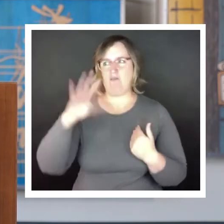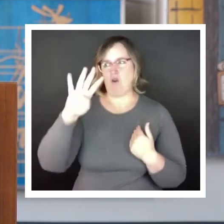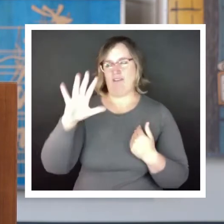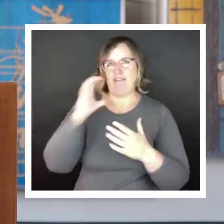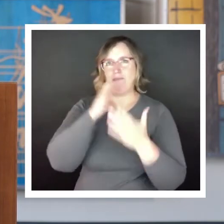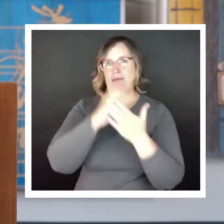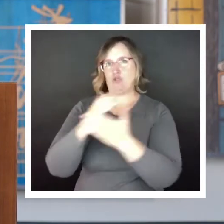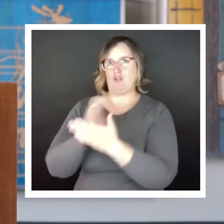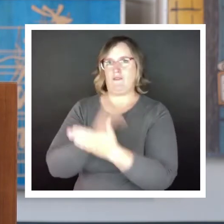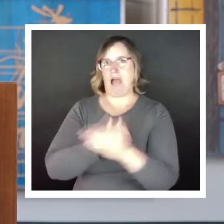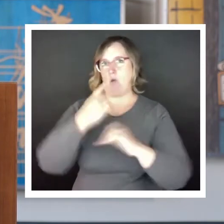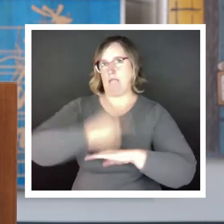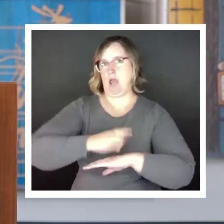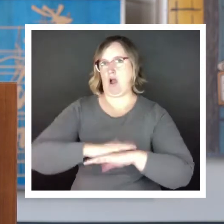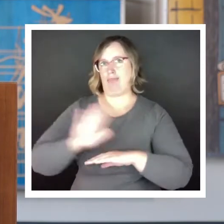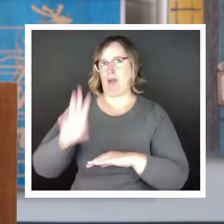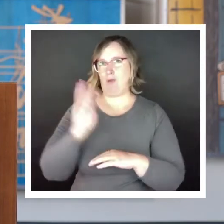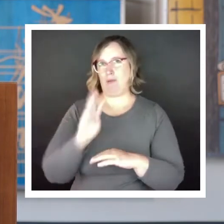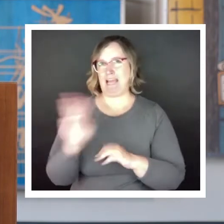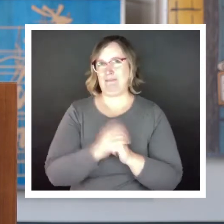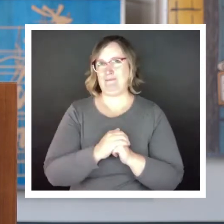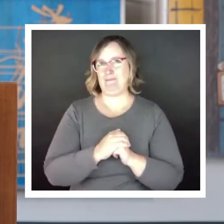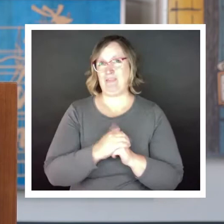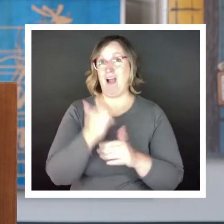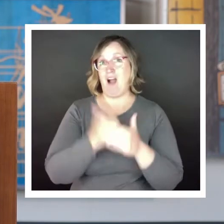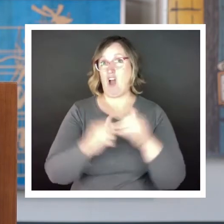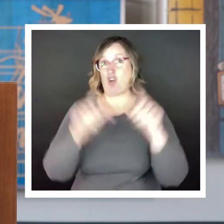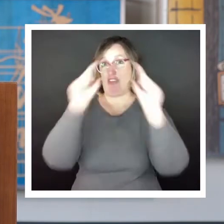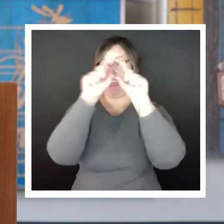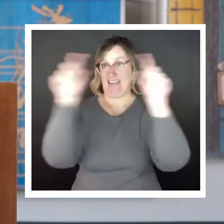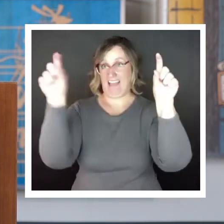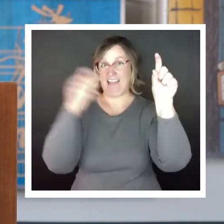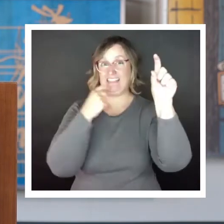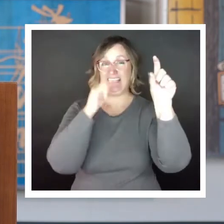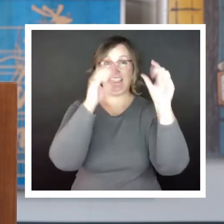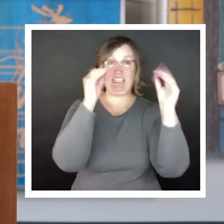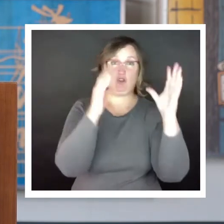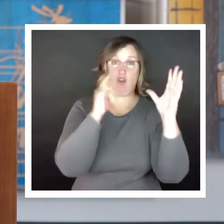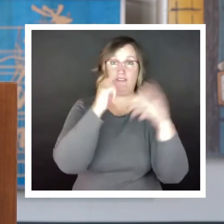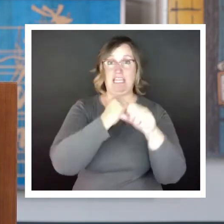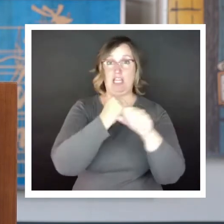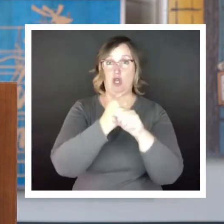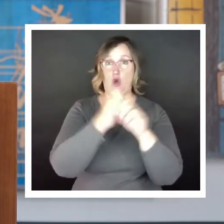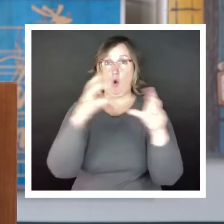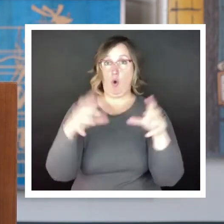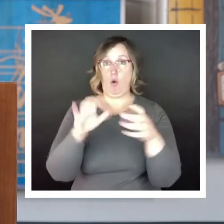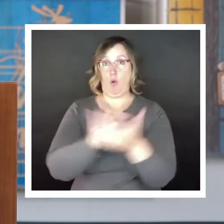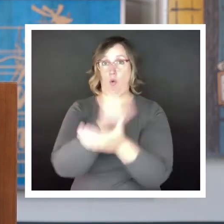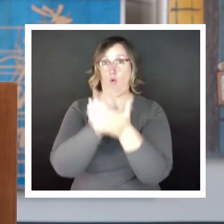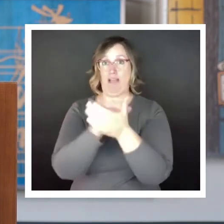on their website, under the headline, "Teacher of the Year weds his longtime partner."